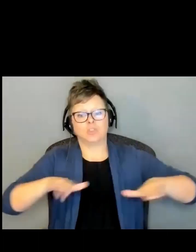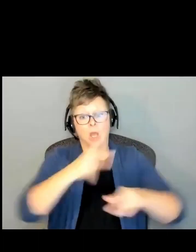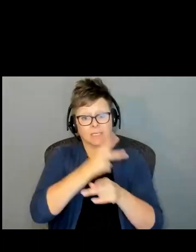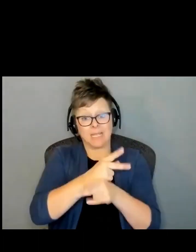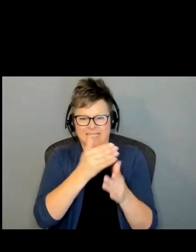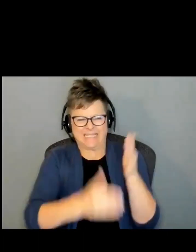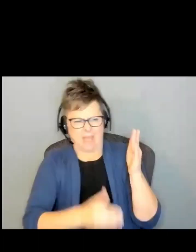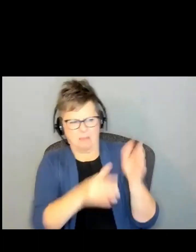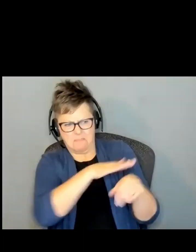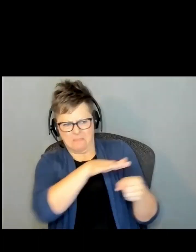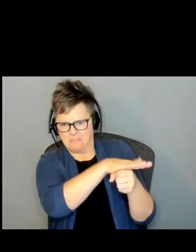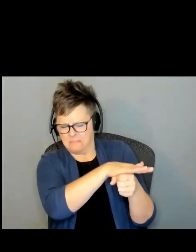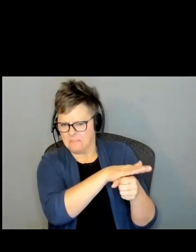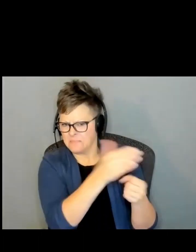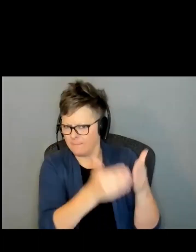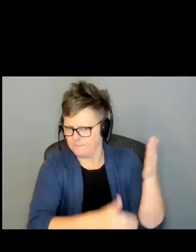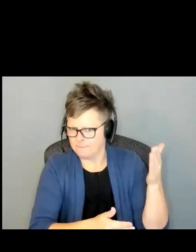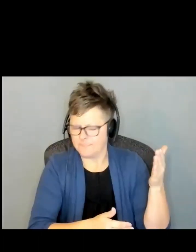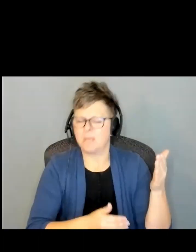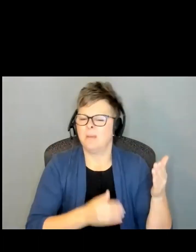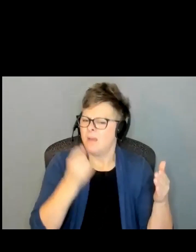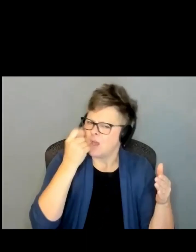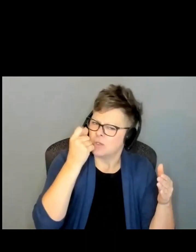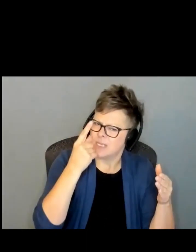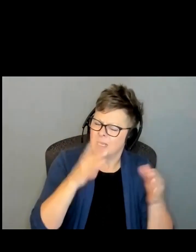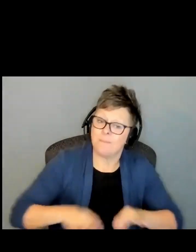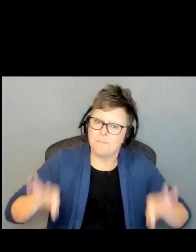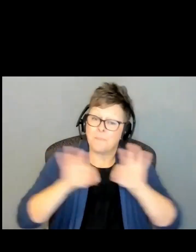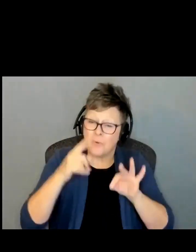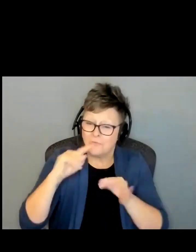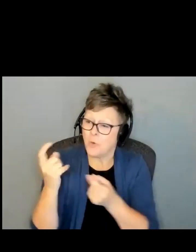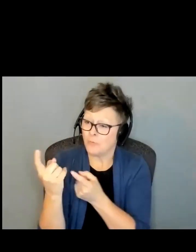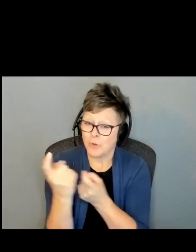And in terms of recruitment, I think that one of the most effective ways I’ve come